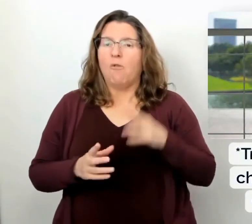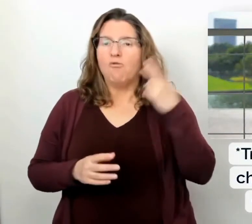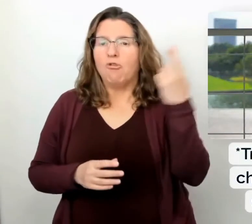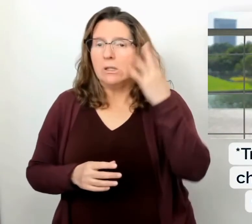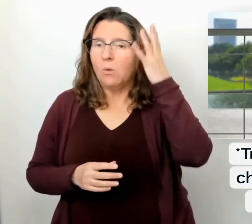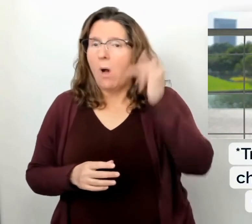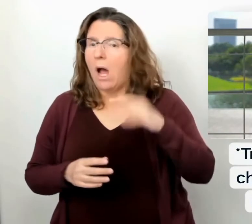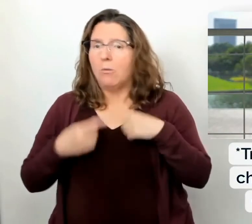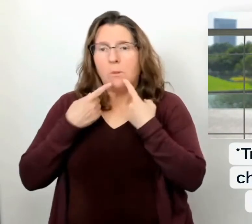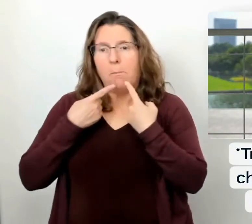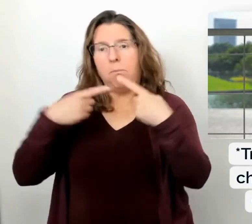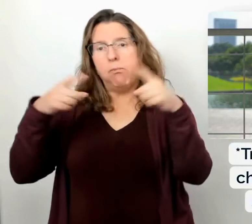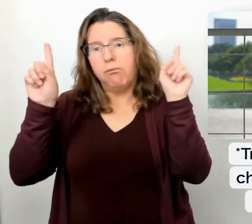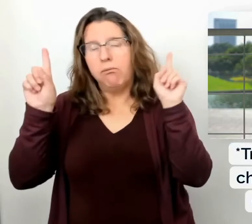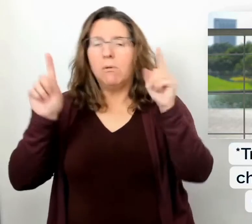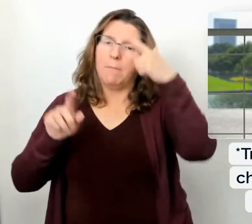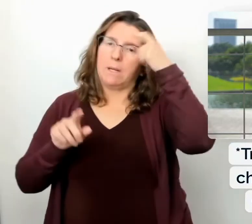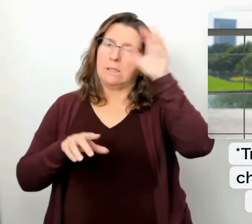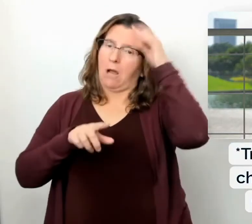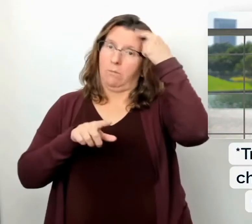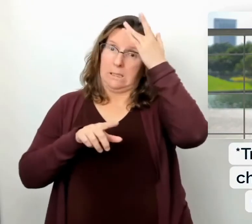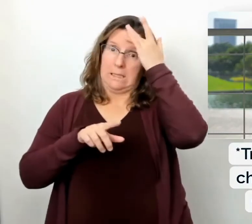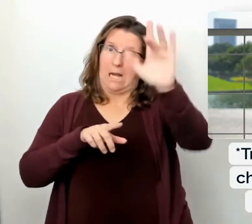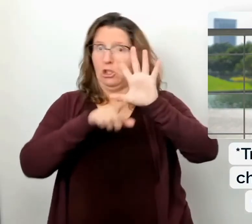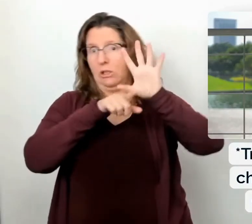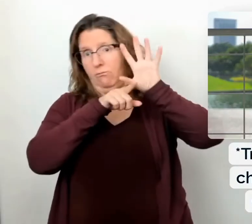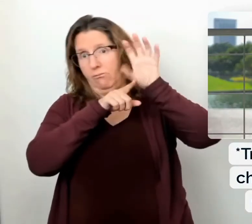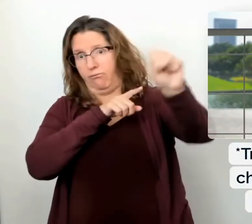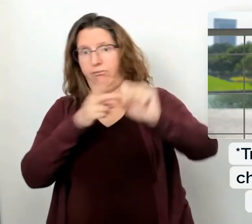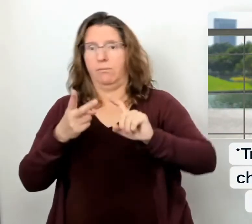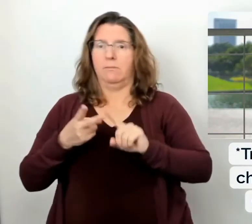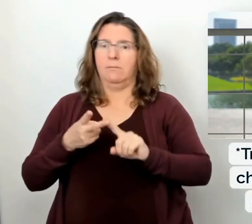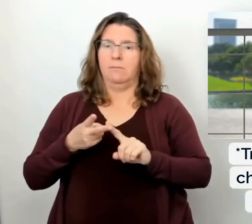I was successful because of my superior intelligence,